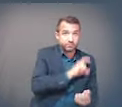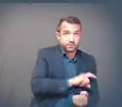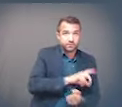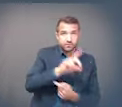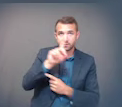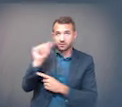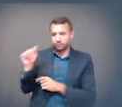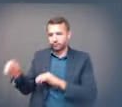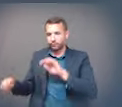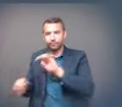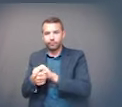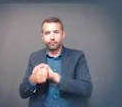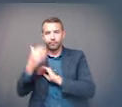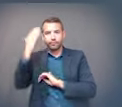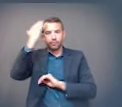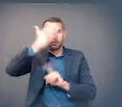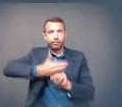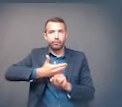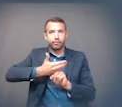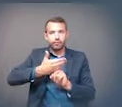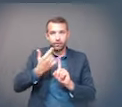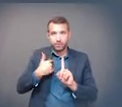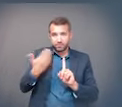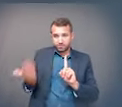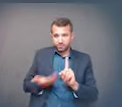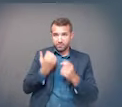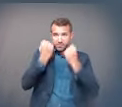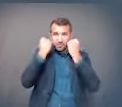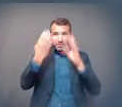I am the descendant of those who could not hide.